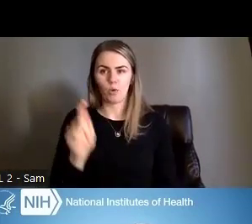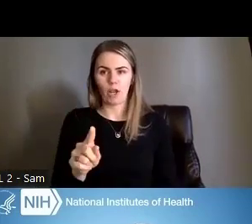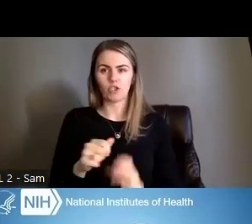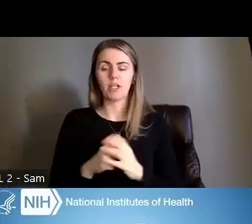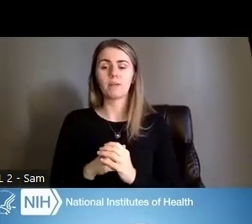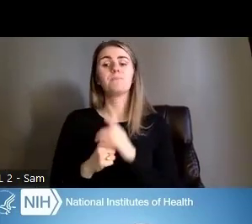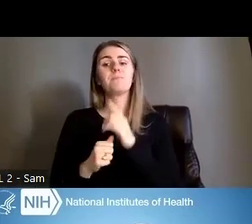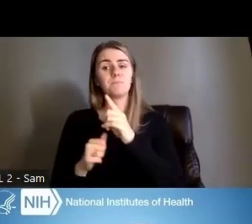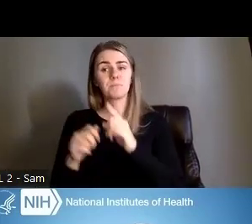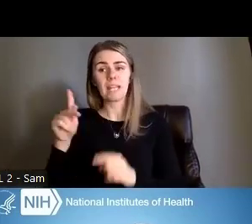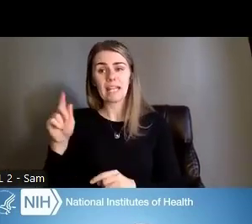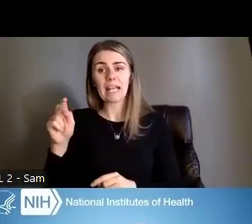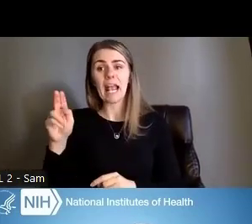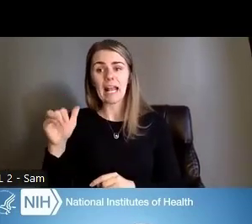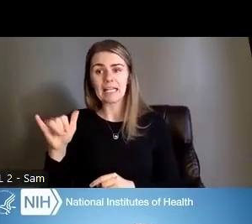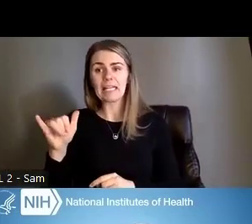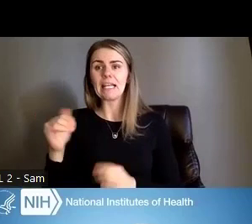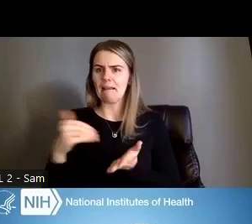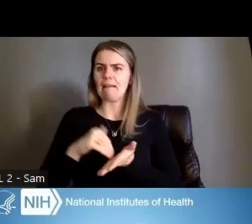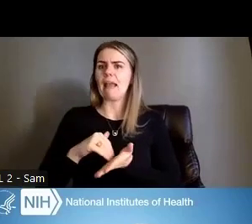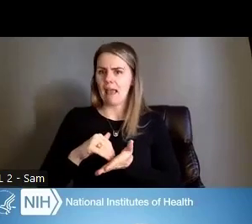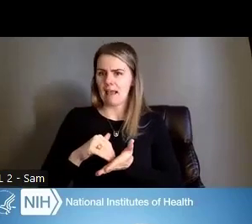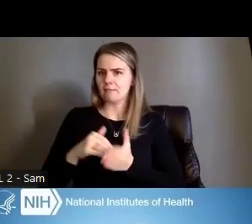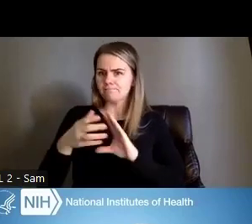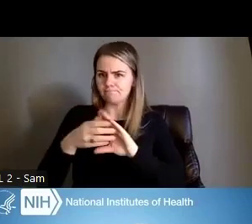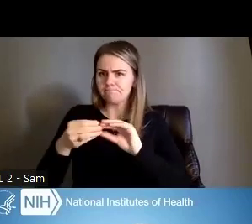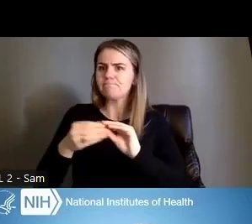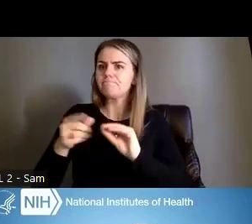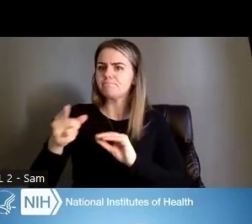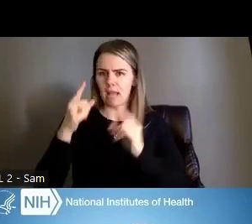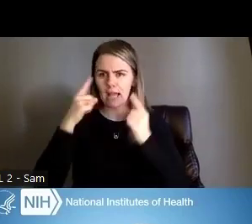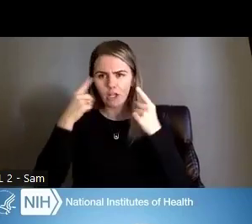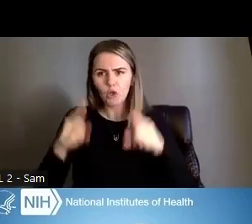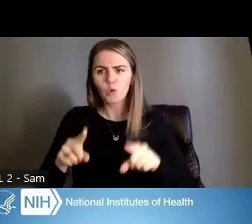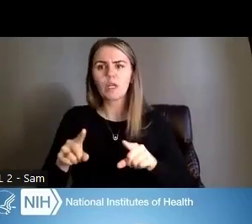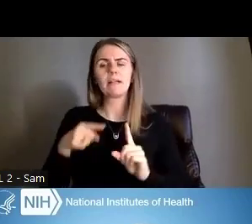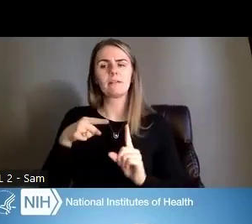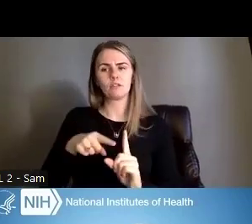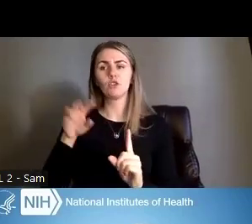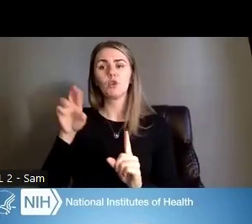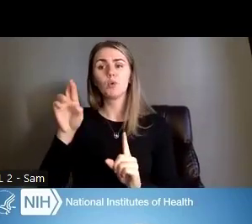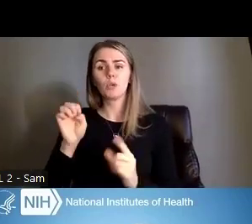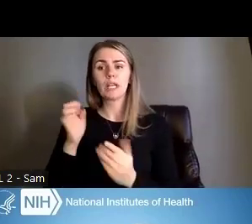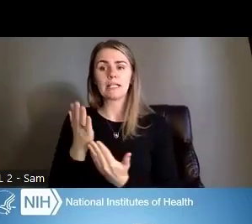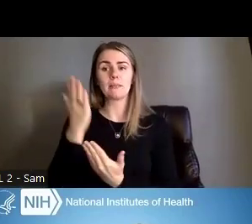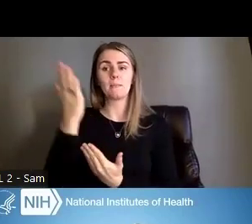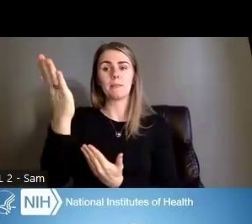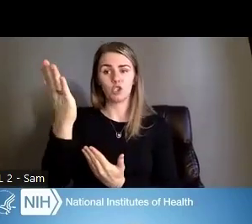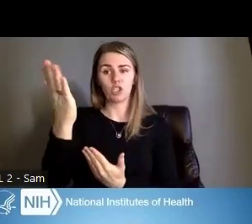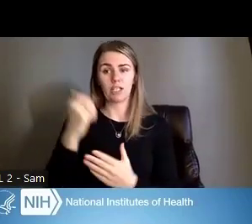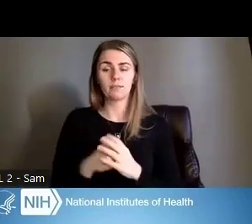So a lot of times, I see new investigators, they submit one grant.